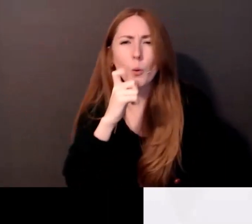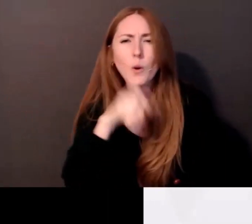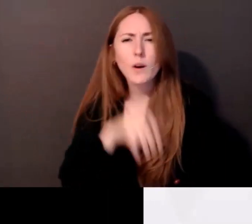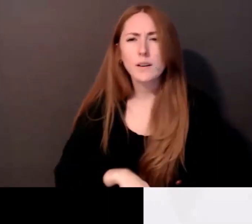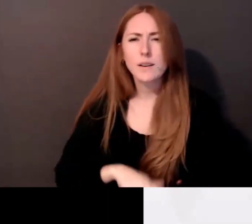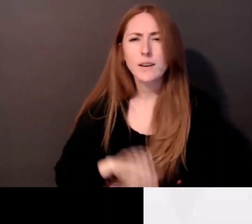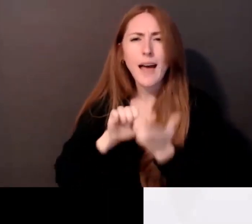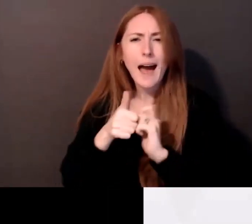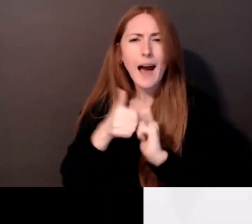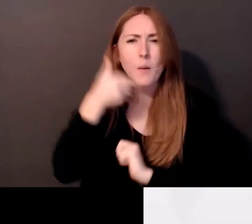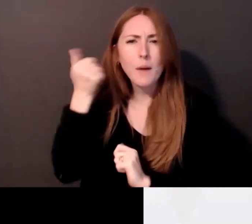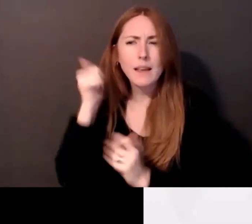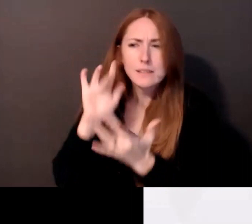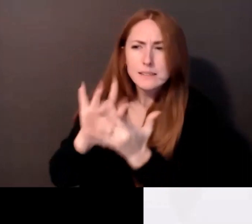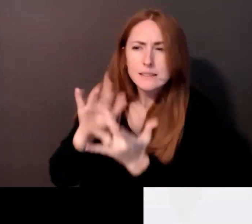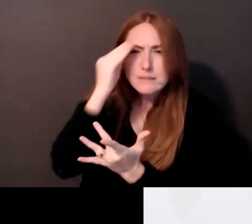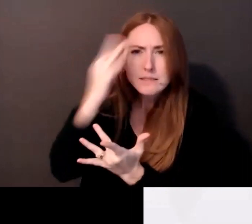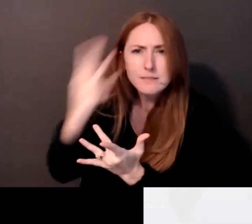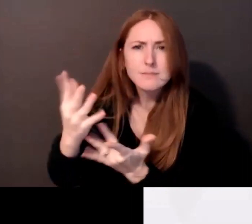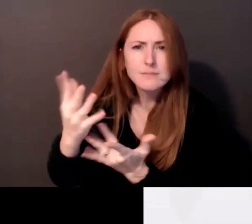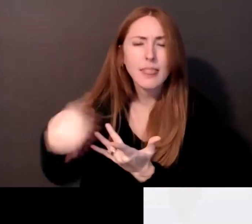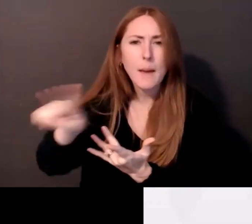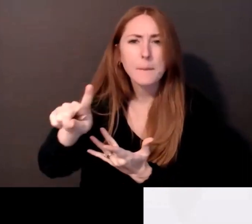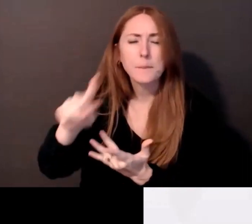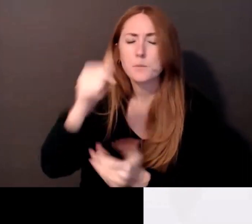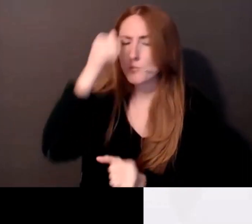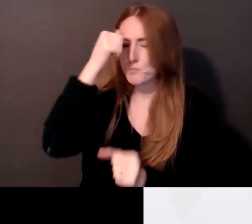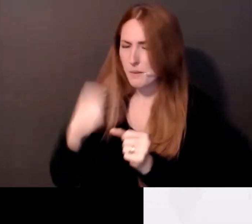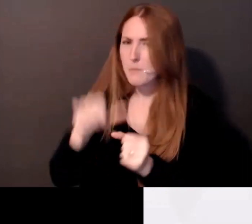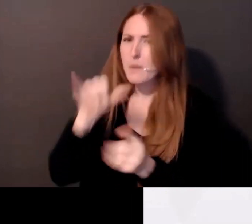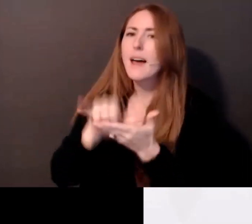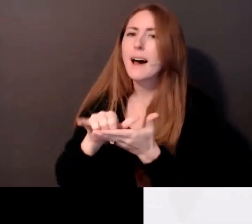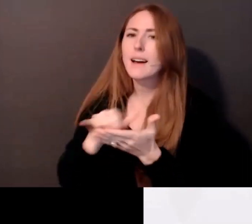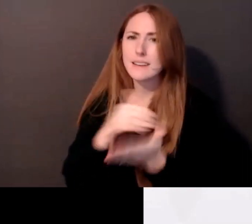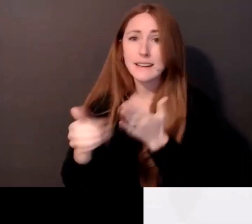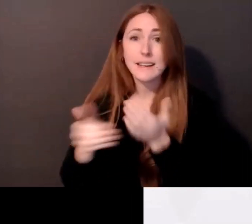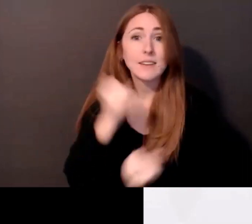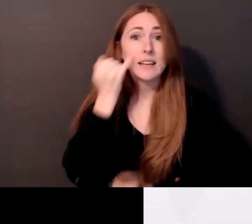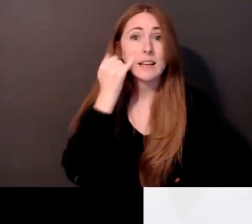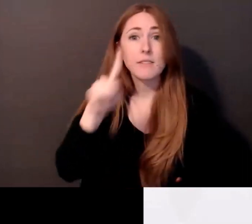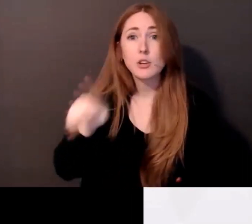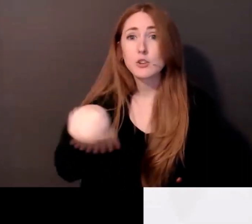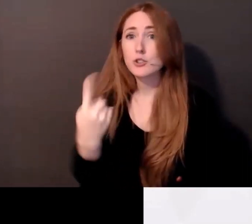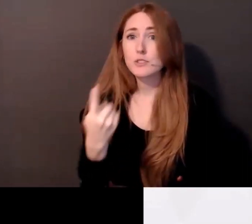Keep those in mind, even when you're looking at your research and getting that out there.